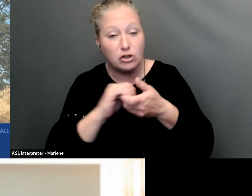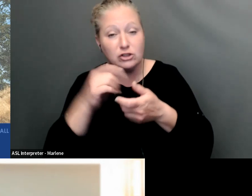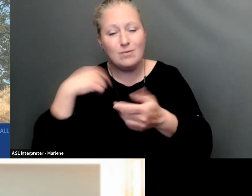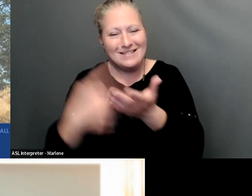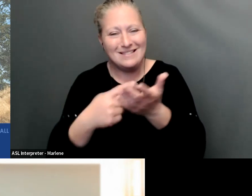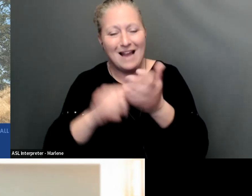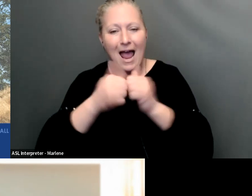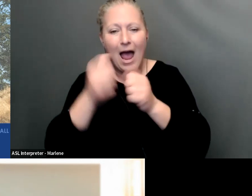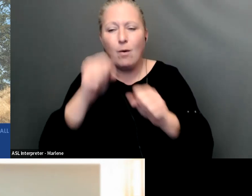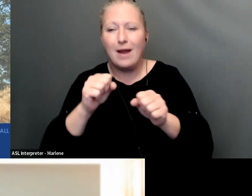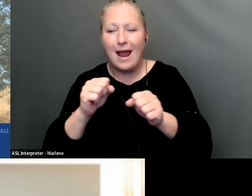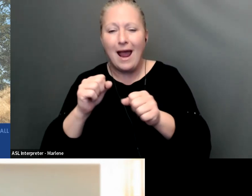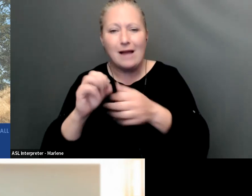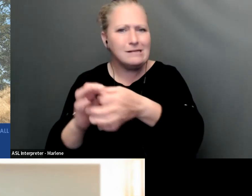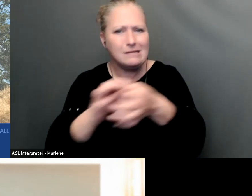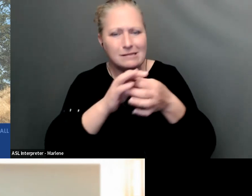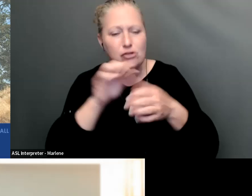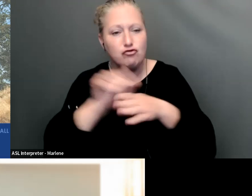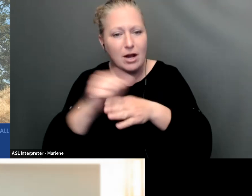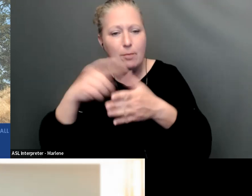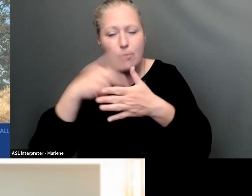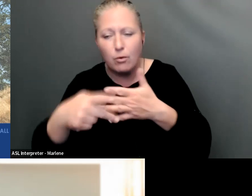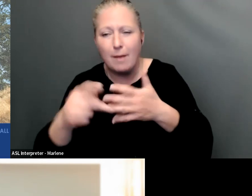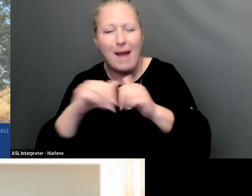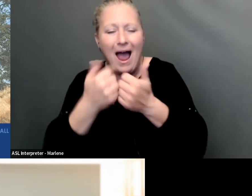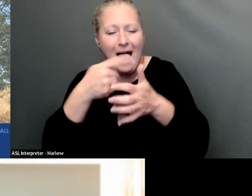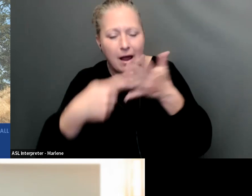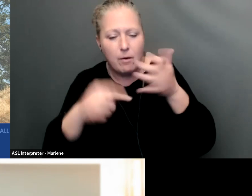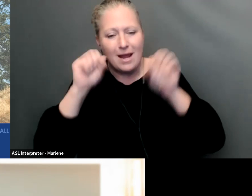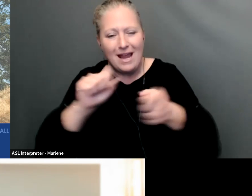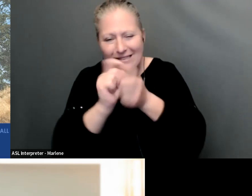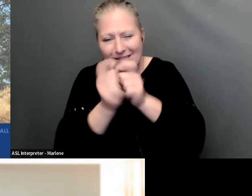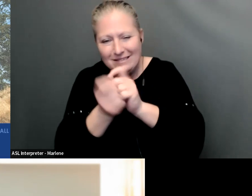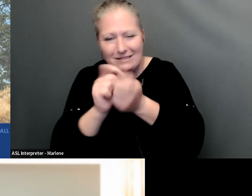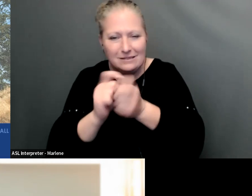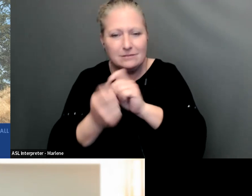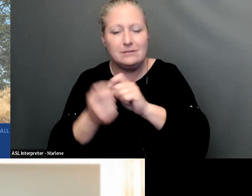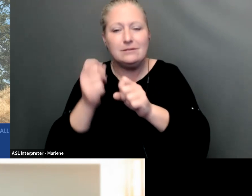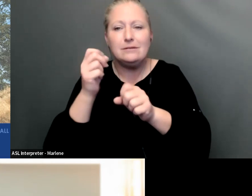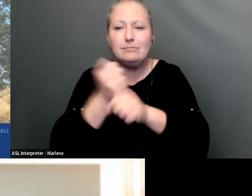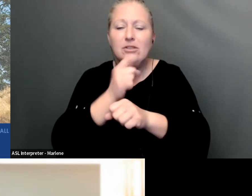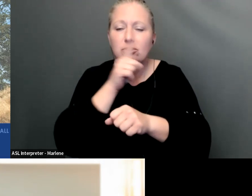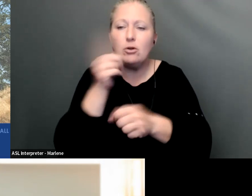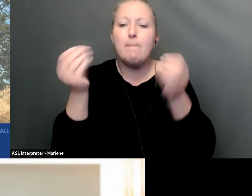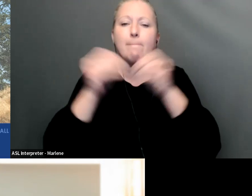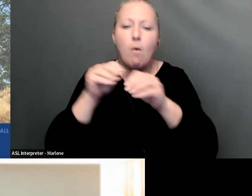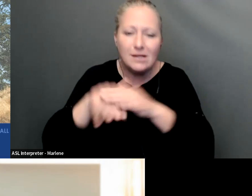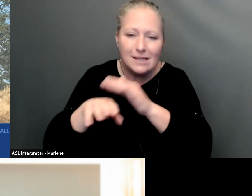can these collaborations, how can these training programs be adjusted to be more accessible to